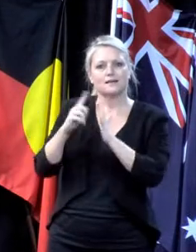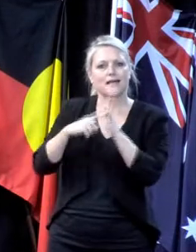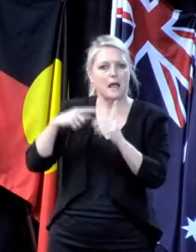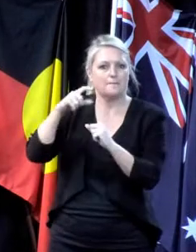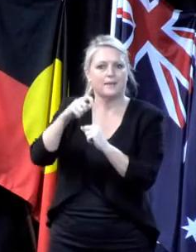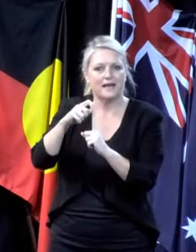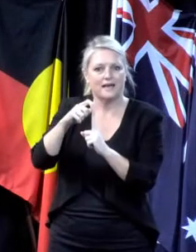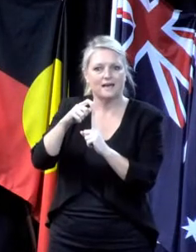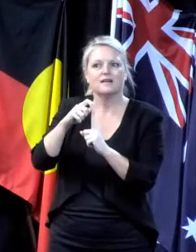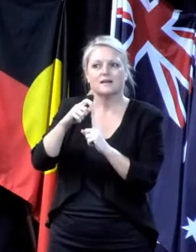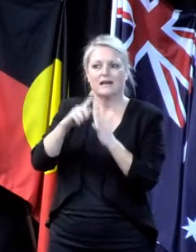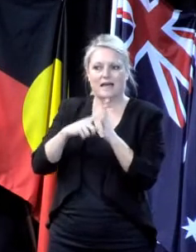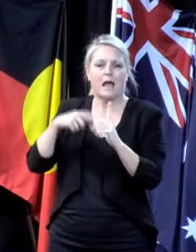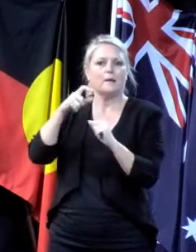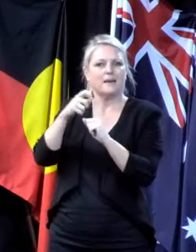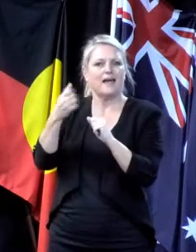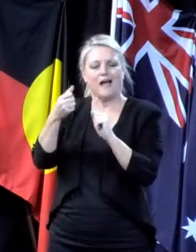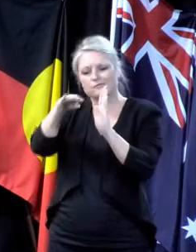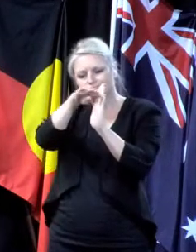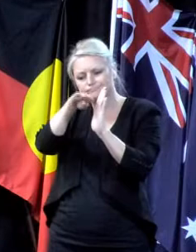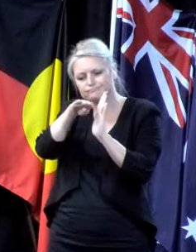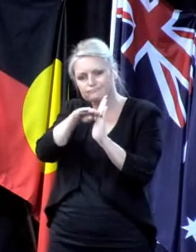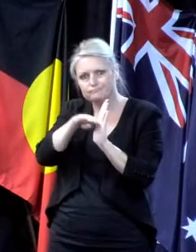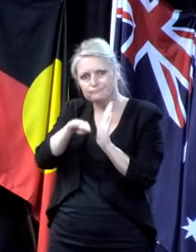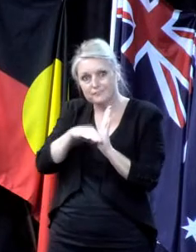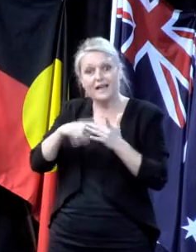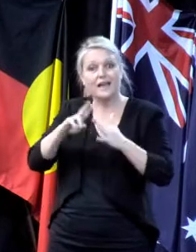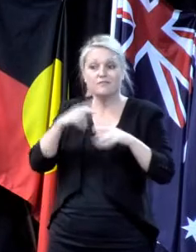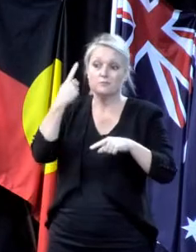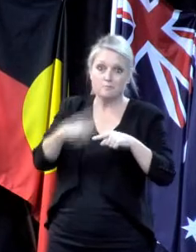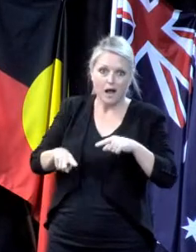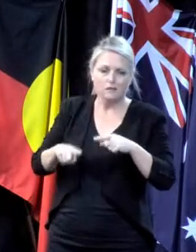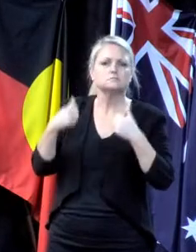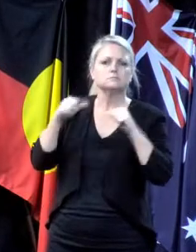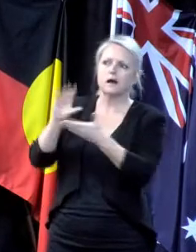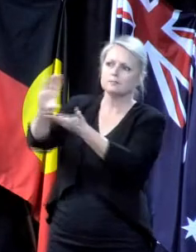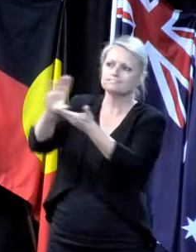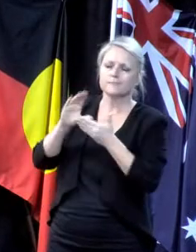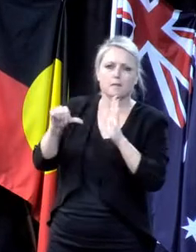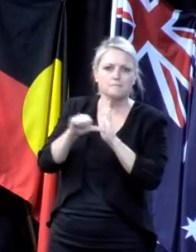of resource and staffing. And therefore, we are using the NCCD data.